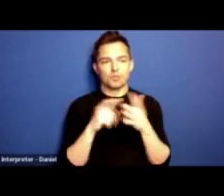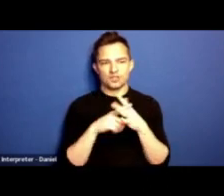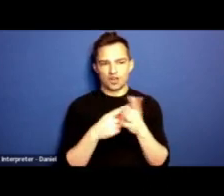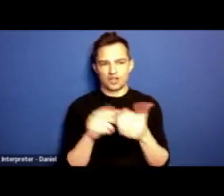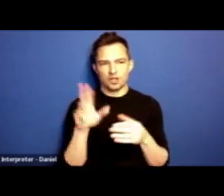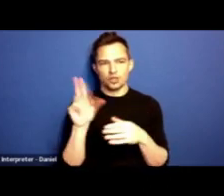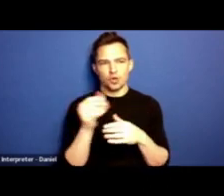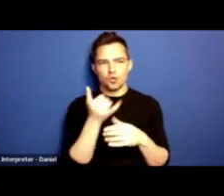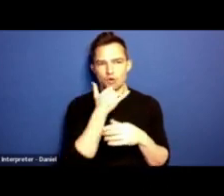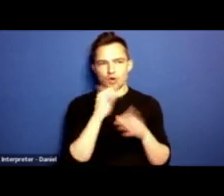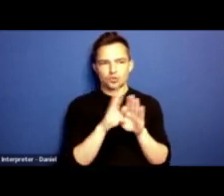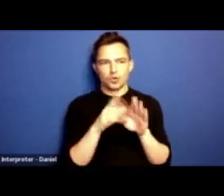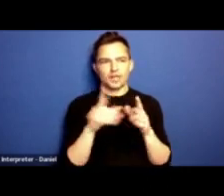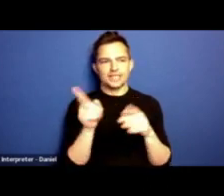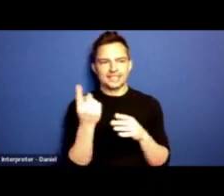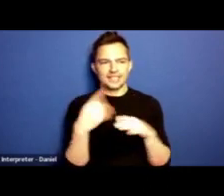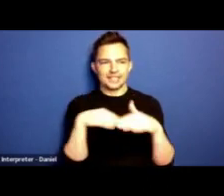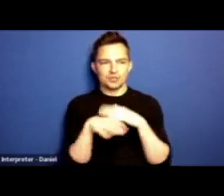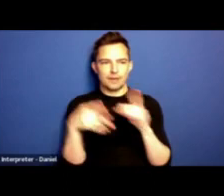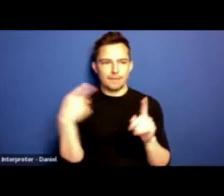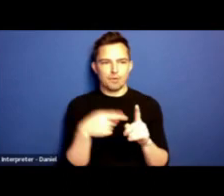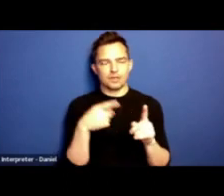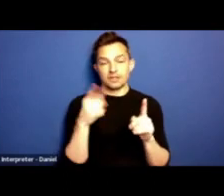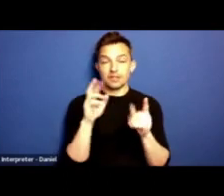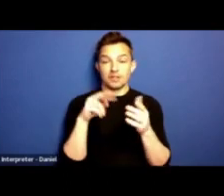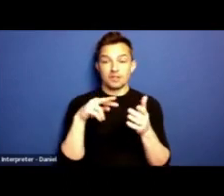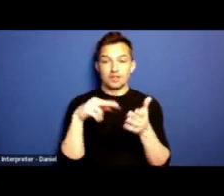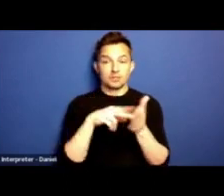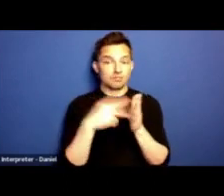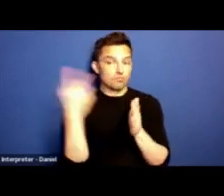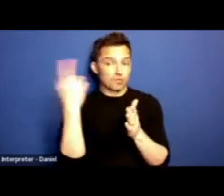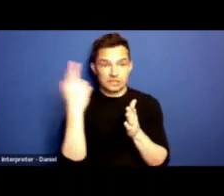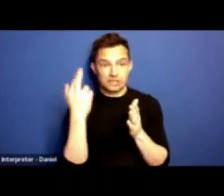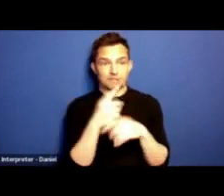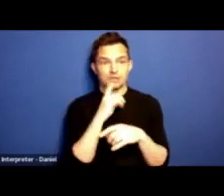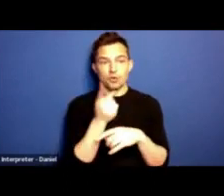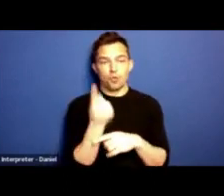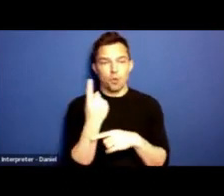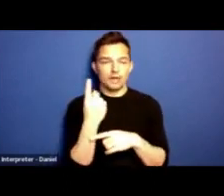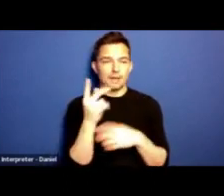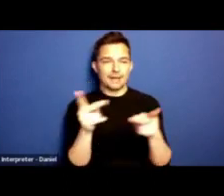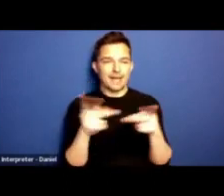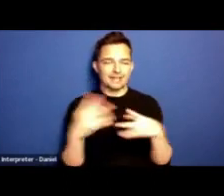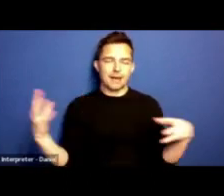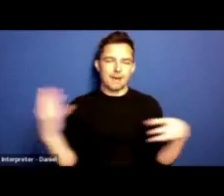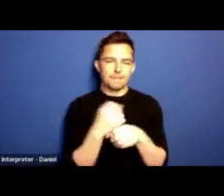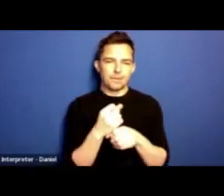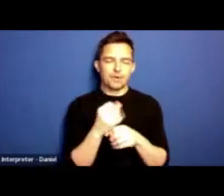point hotline which was intended to have one place where all inquire queries regarding